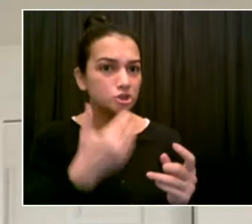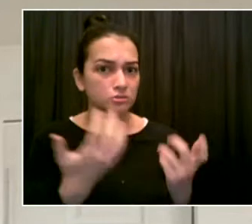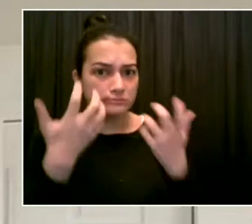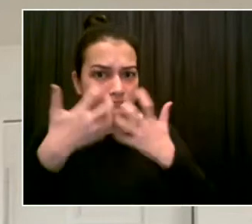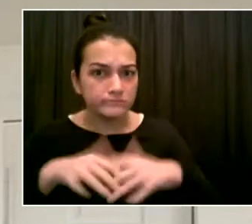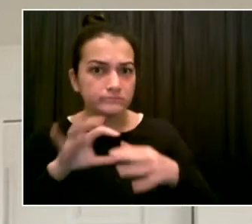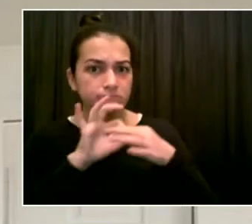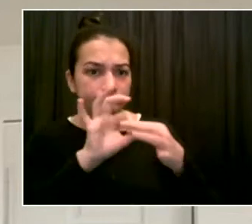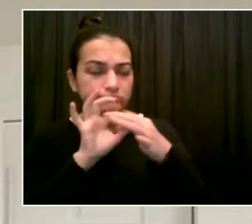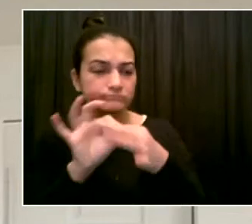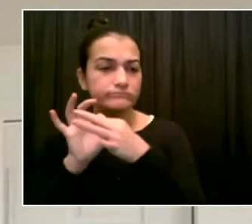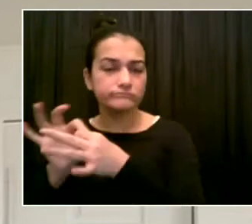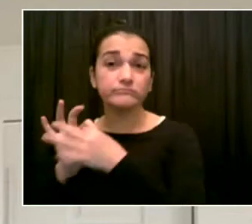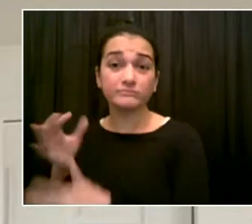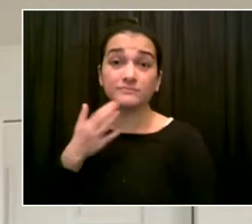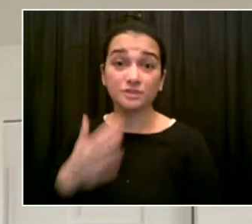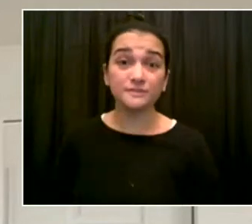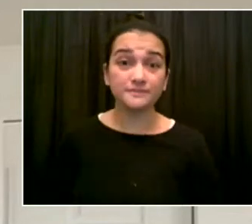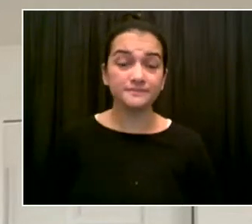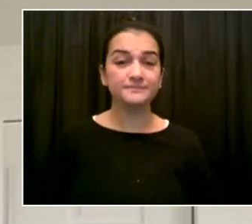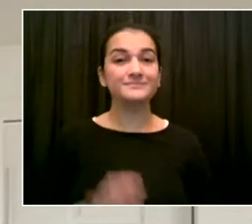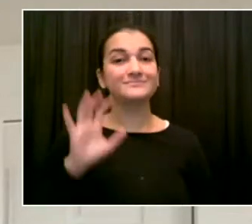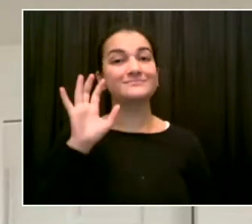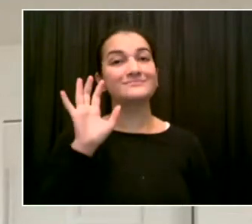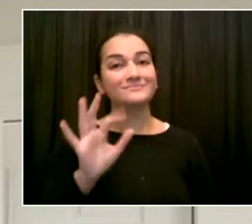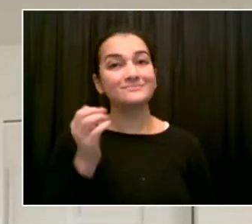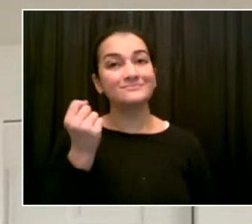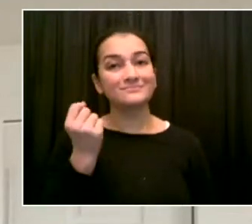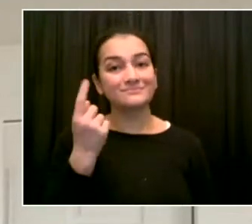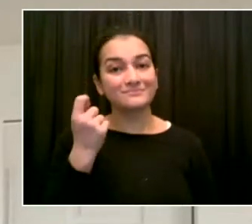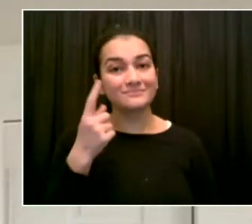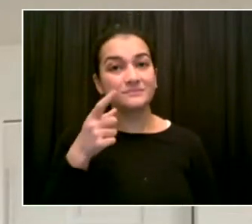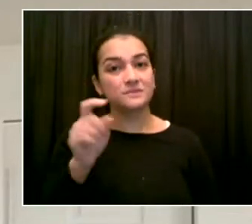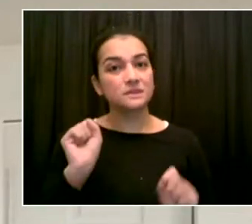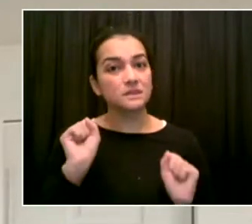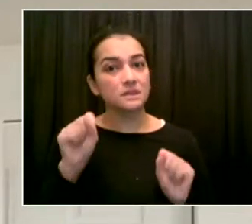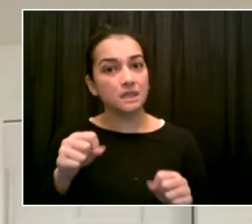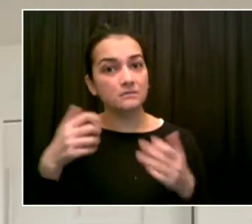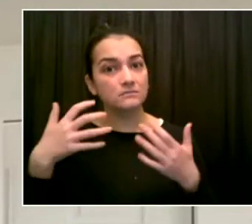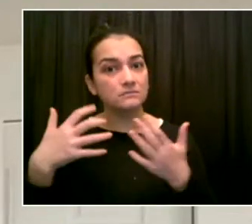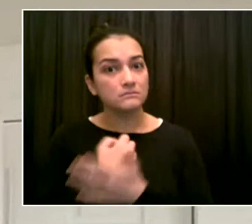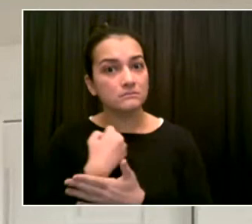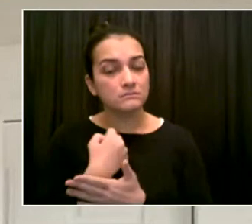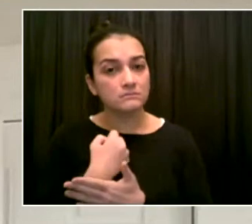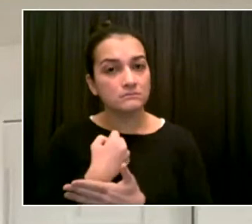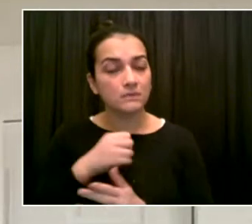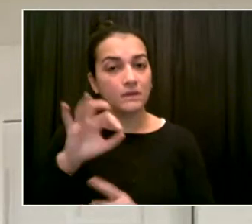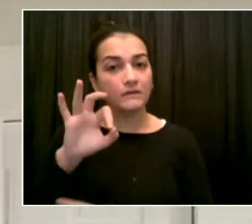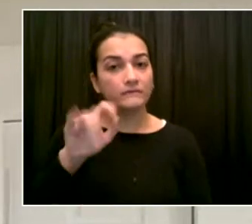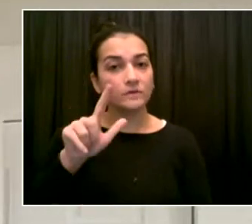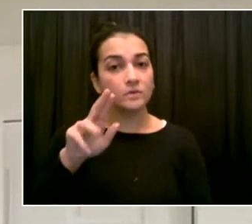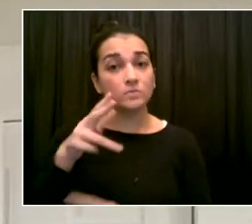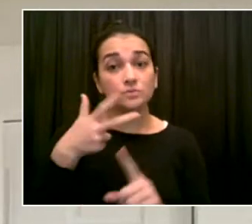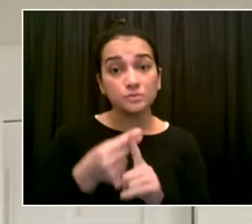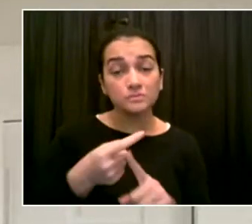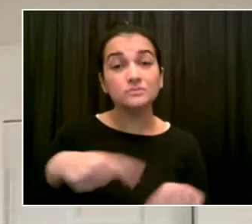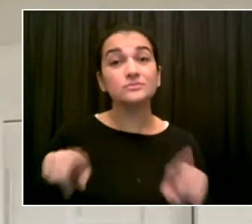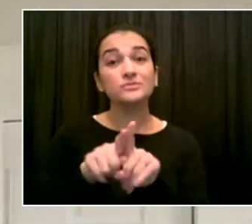THIS OPPORTUNITY TO THANK THE EPDARENTMT OF HEALTH AND MENTAL HYGIENE AND NEW YORK CITY HEALT AHND HOSPITALS FOR THEIR TIRELESS EFFORTS TO KEEP NEW YORKERS SAFE AGAINST COV-ID I WILL BE GETTING MY